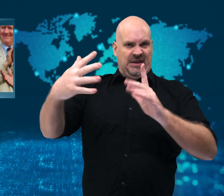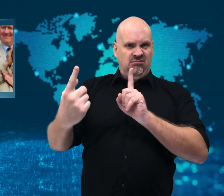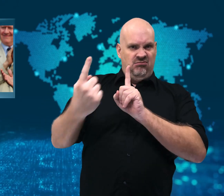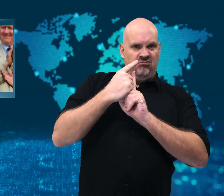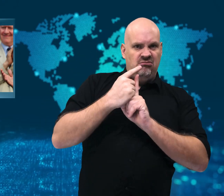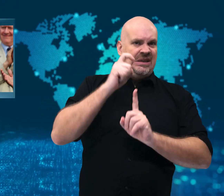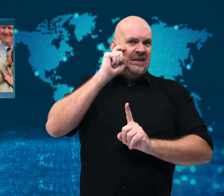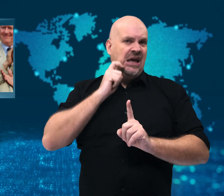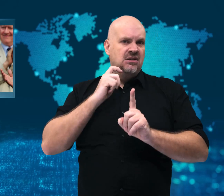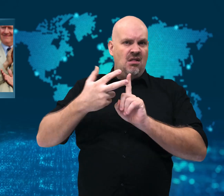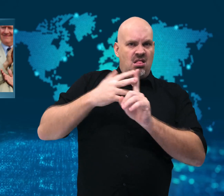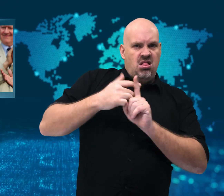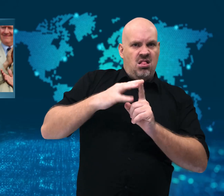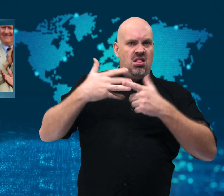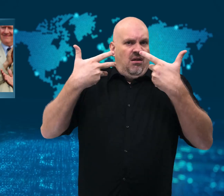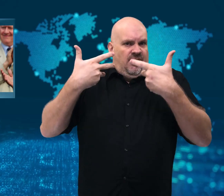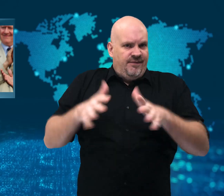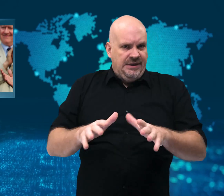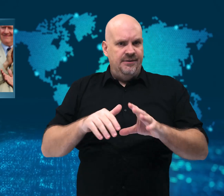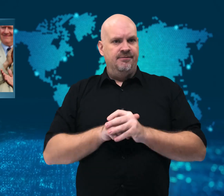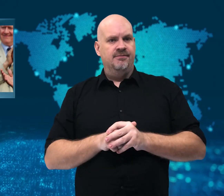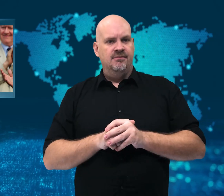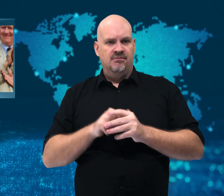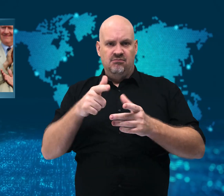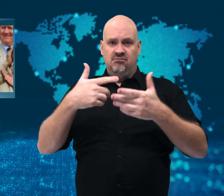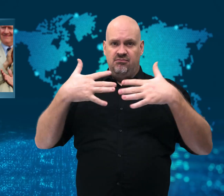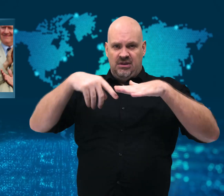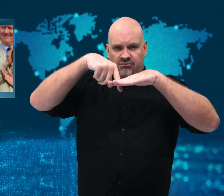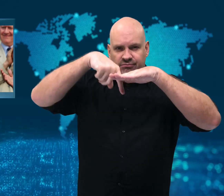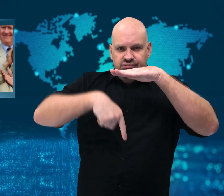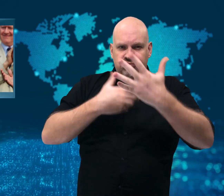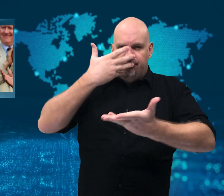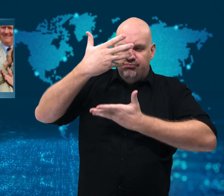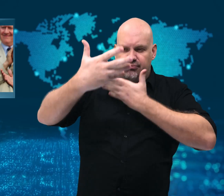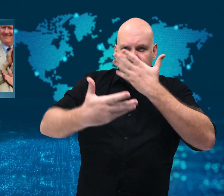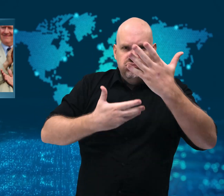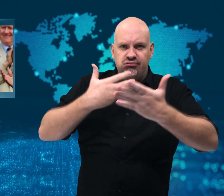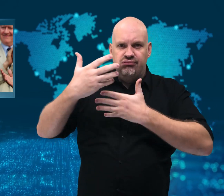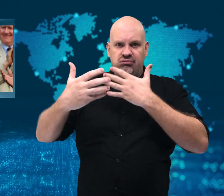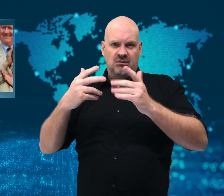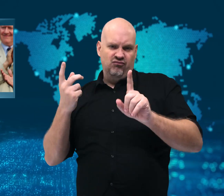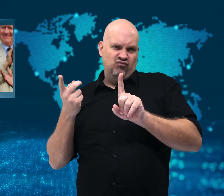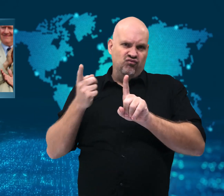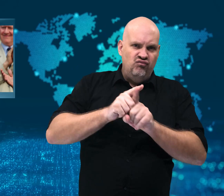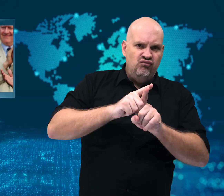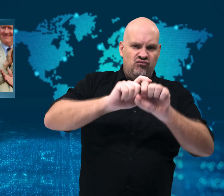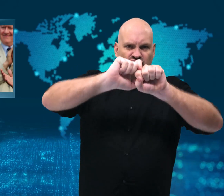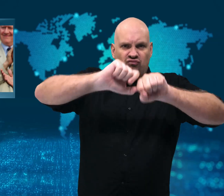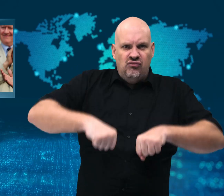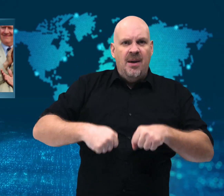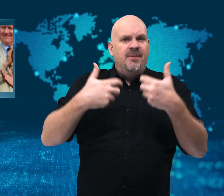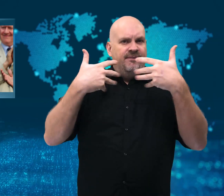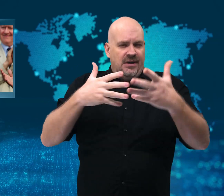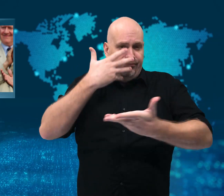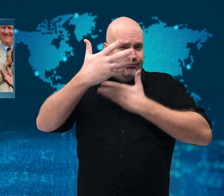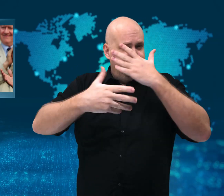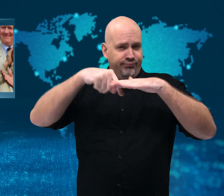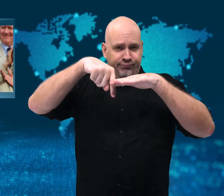In her blog, Peng also included details of the rape.